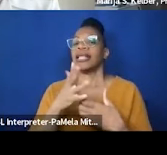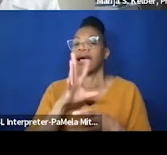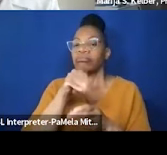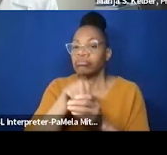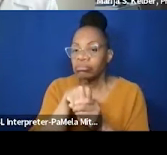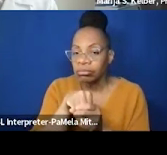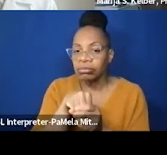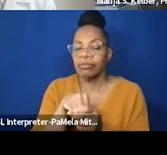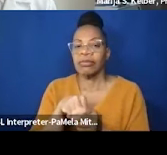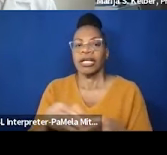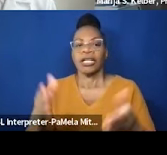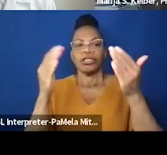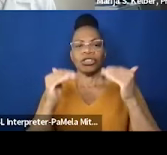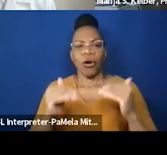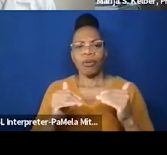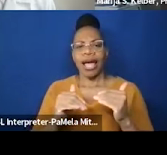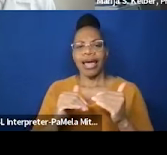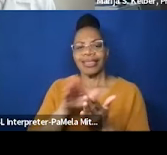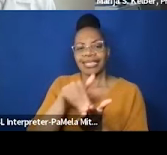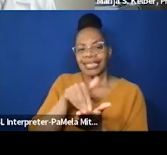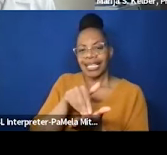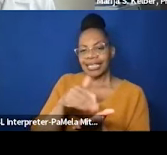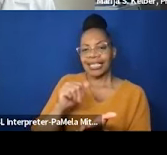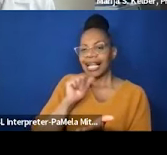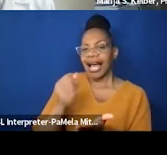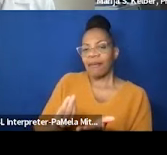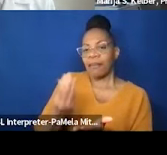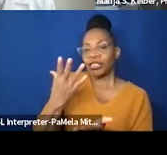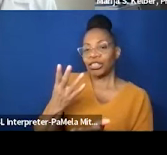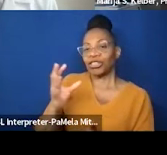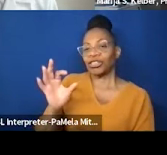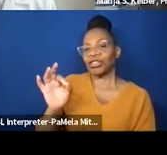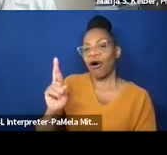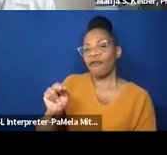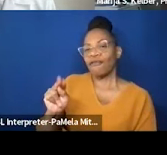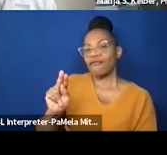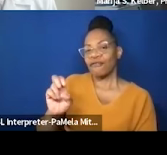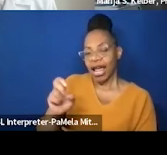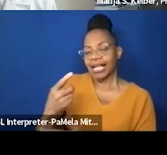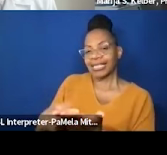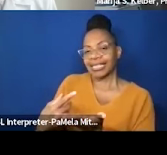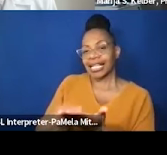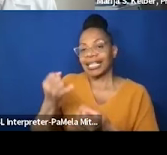And then Vet Centers, I don't have a lot more to add to that because Mr. France covered that so wonderfully at the beginning. The last two resources on this one